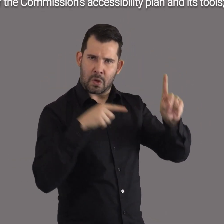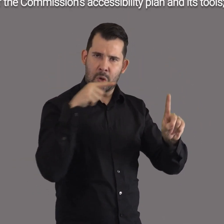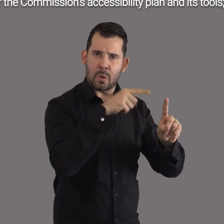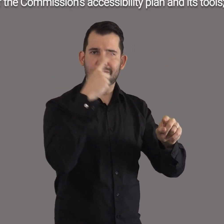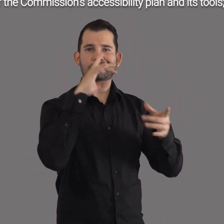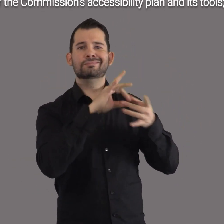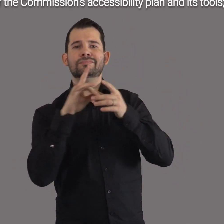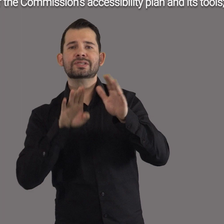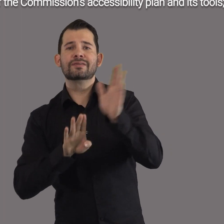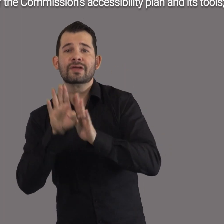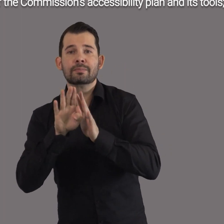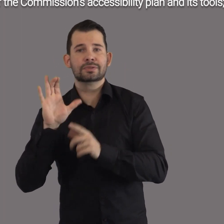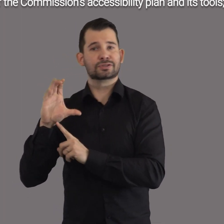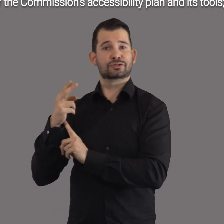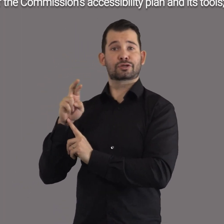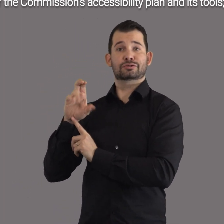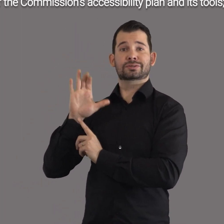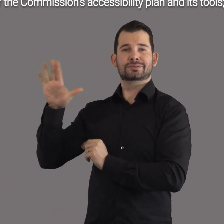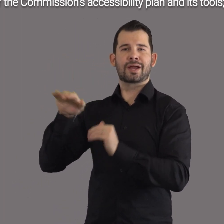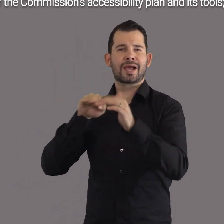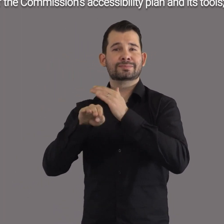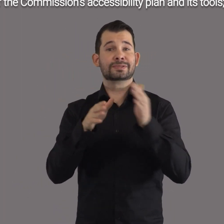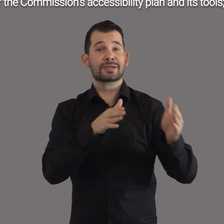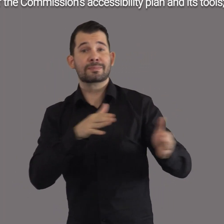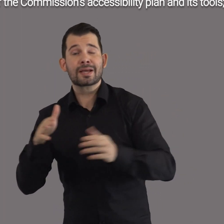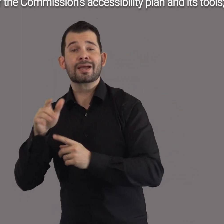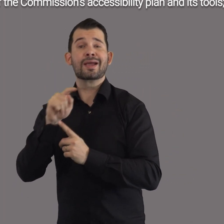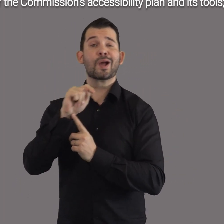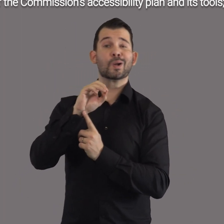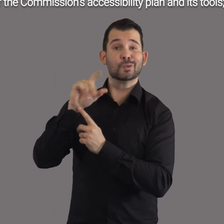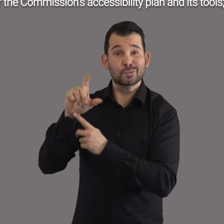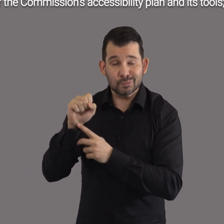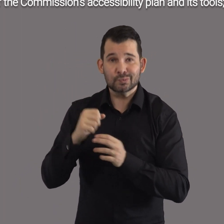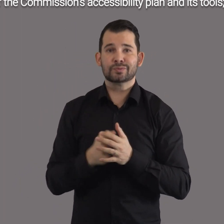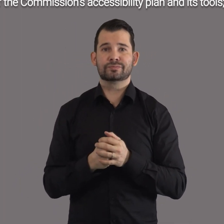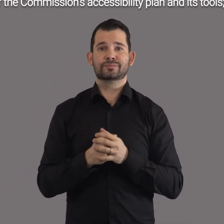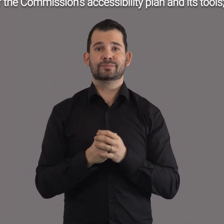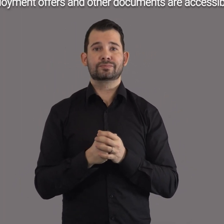of the Commission's accessibility plan and its tools;